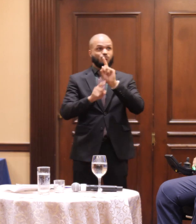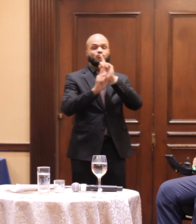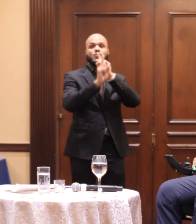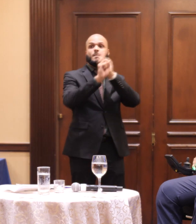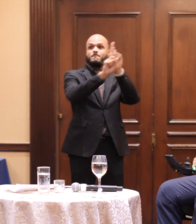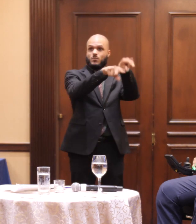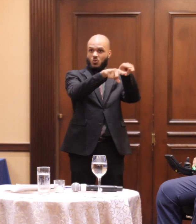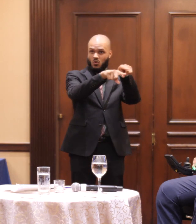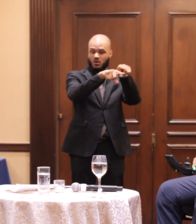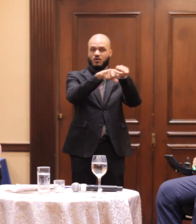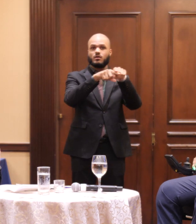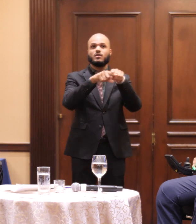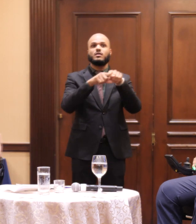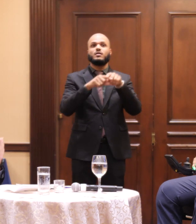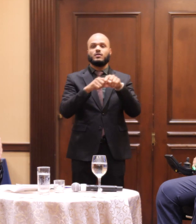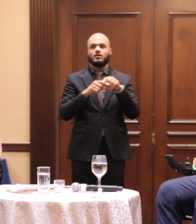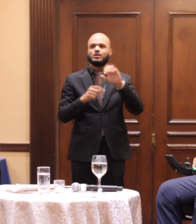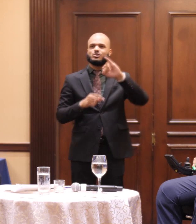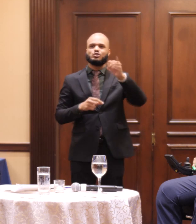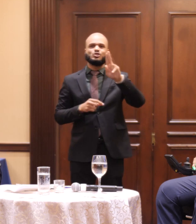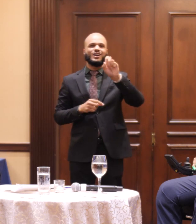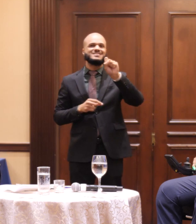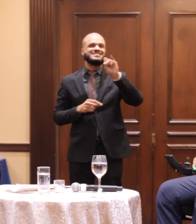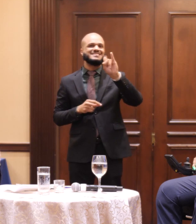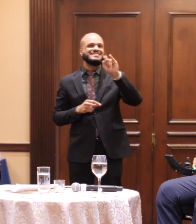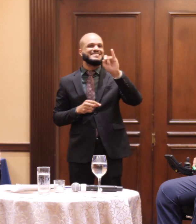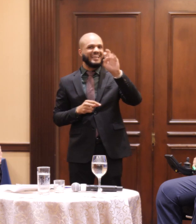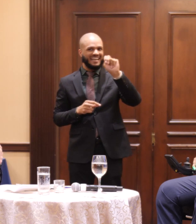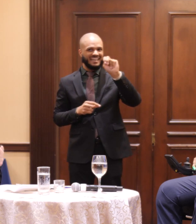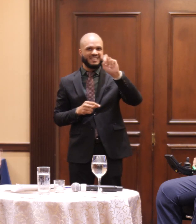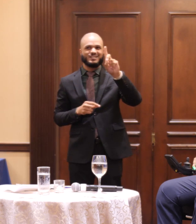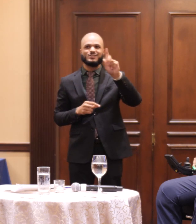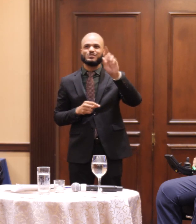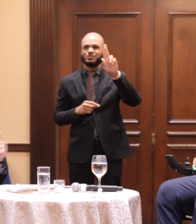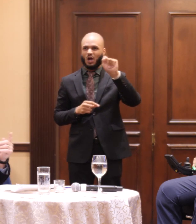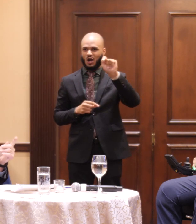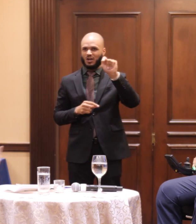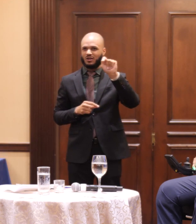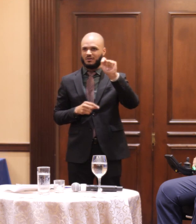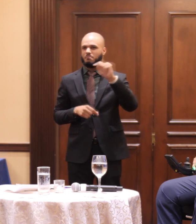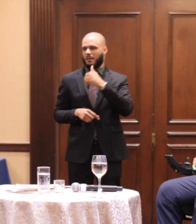a whole bunch of those and Justin Dart who was a member of the council at that time went around the